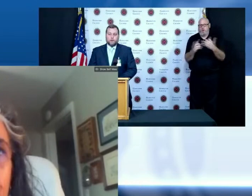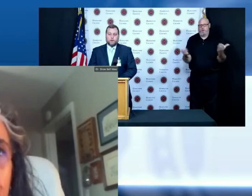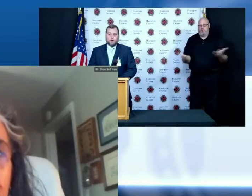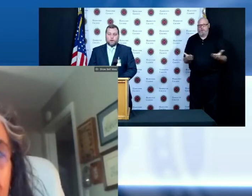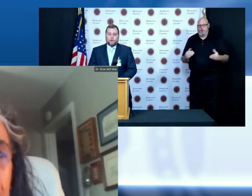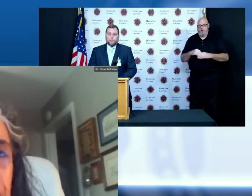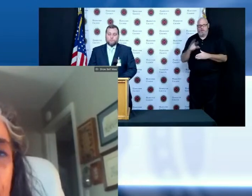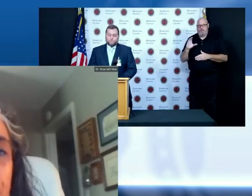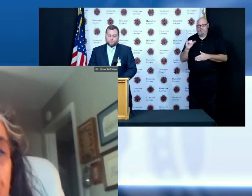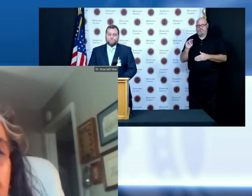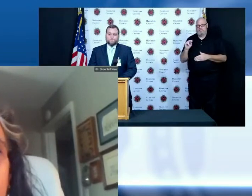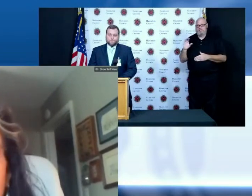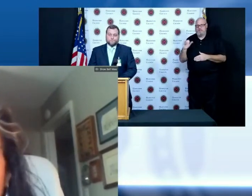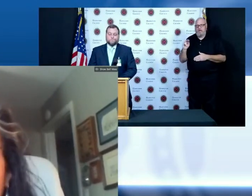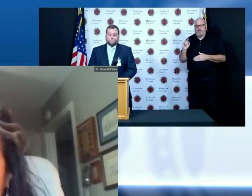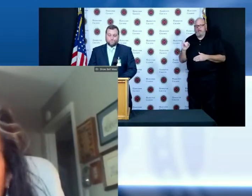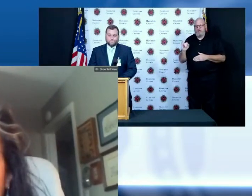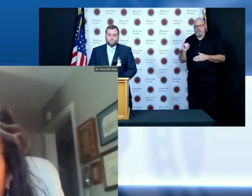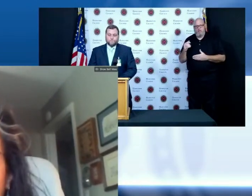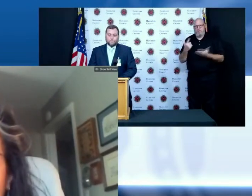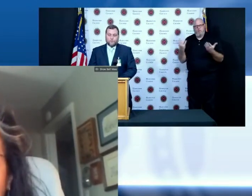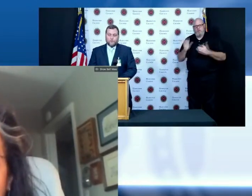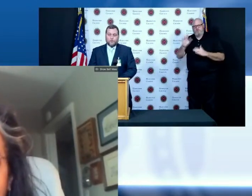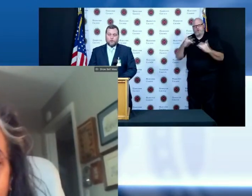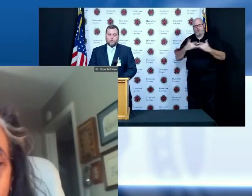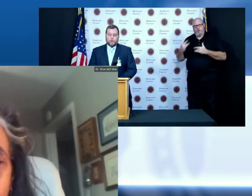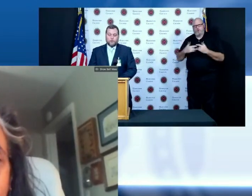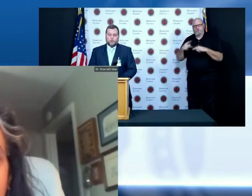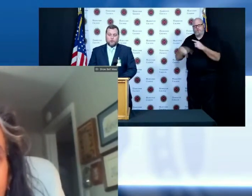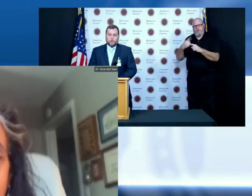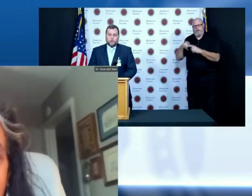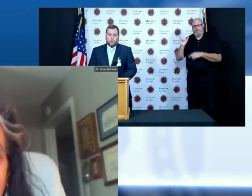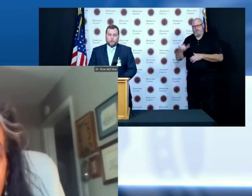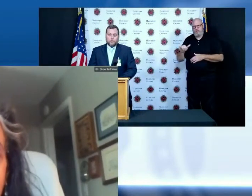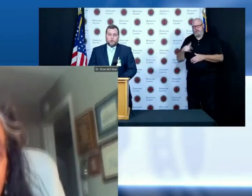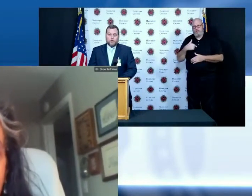elements of the pandemic did you indeed receive that report and can you tell us what it said